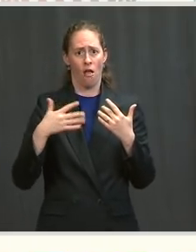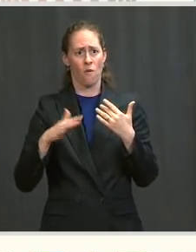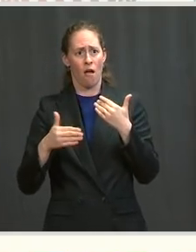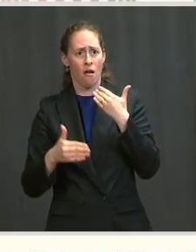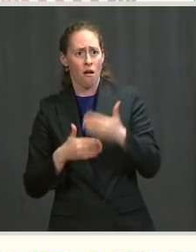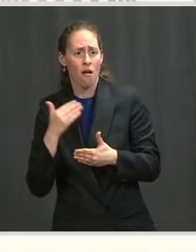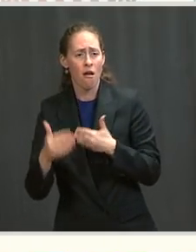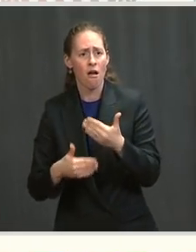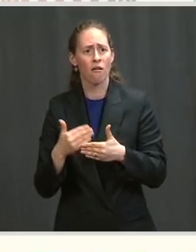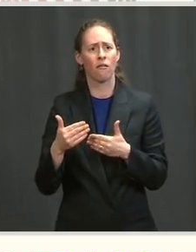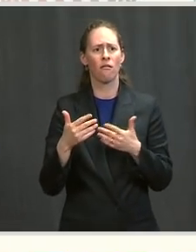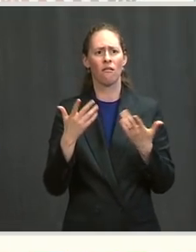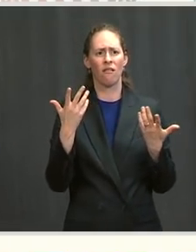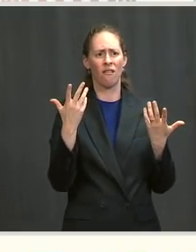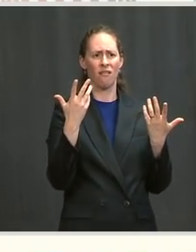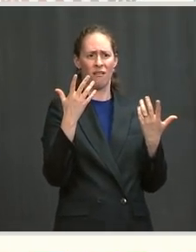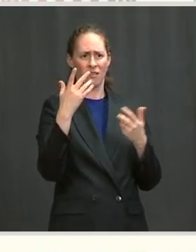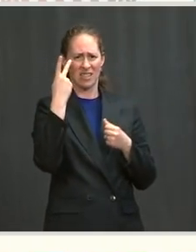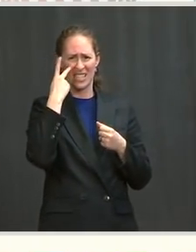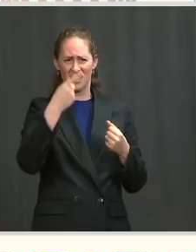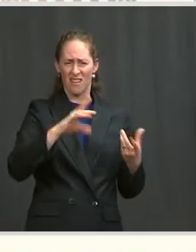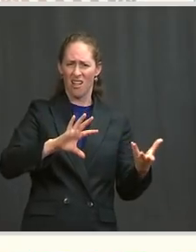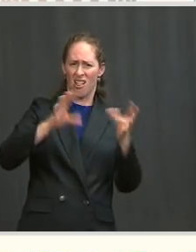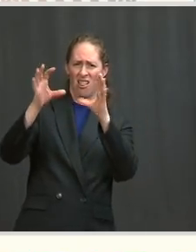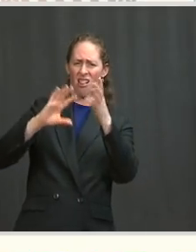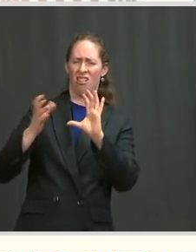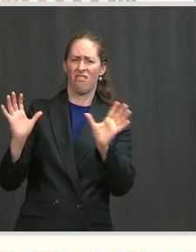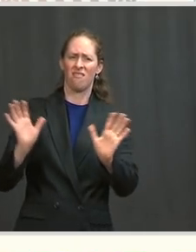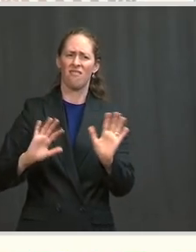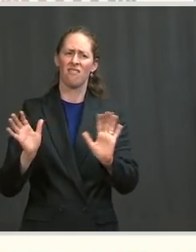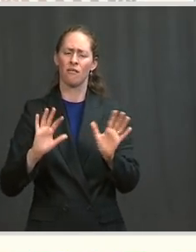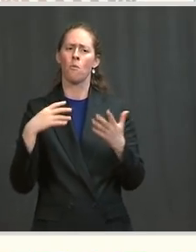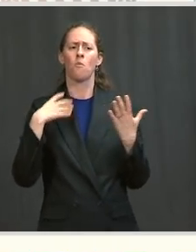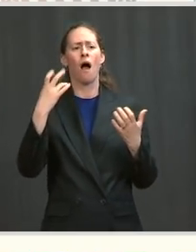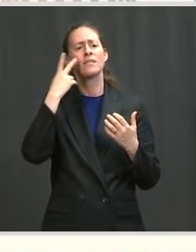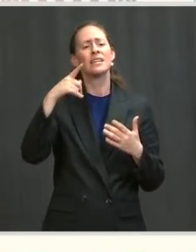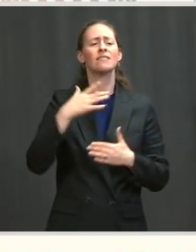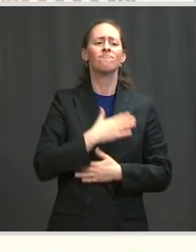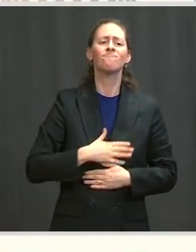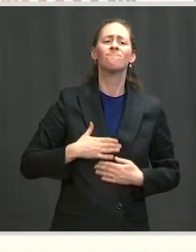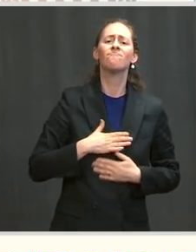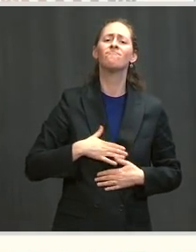we're seeing now to ensure that everyone enjoys the full promise of equality and dignity and protection.